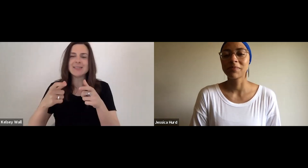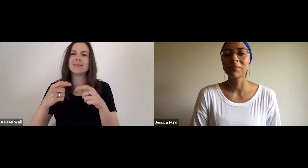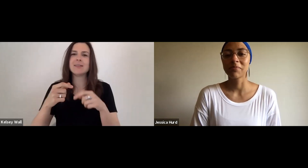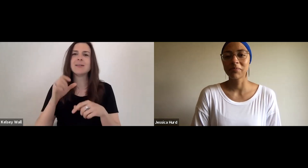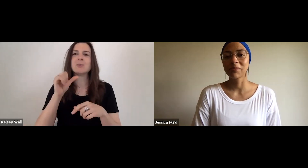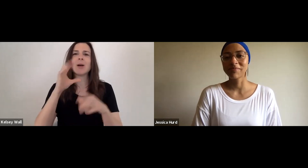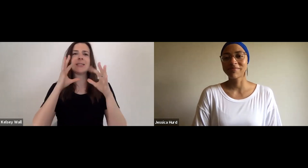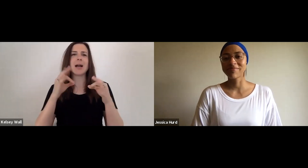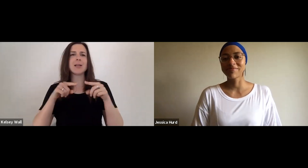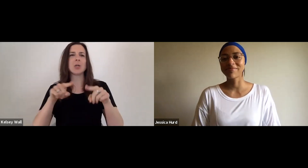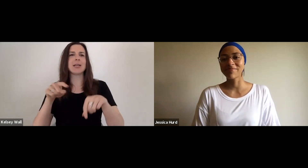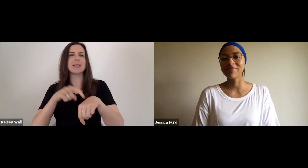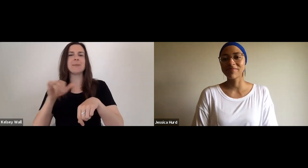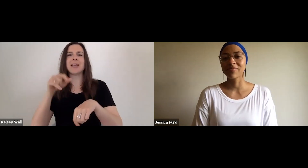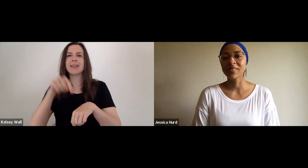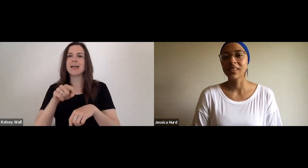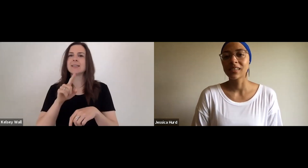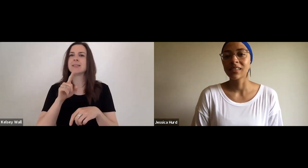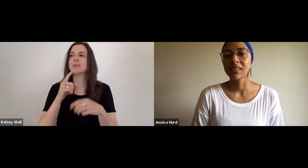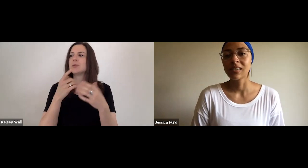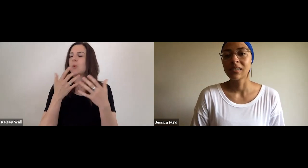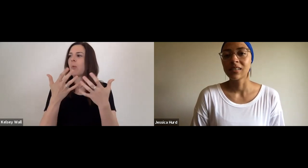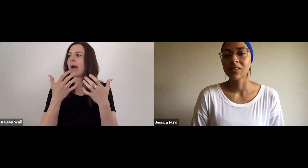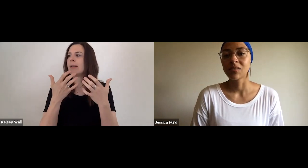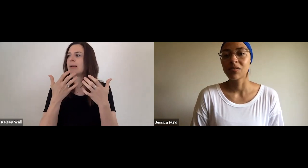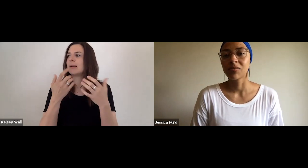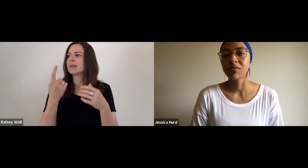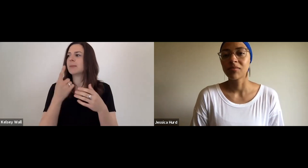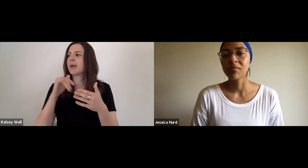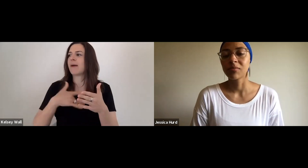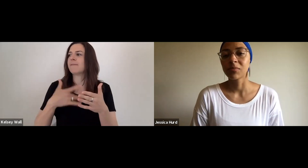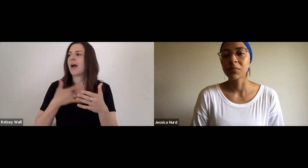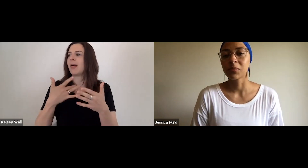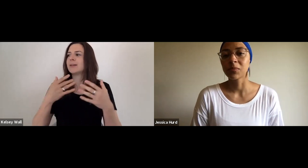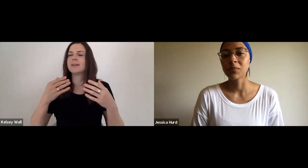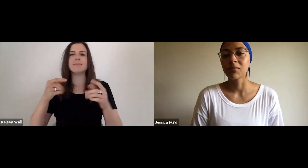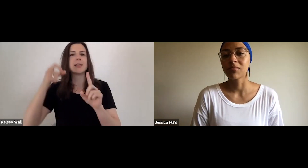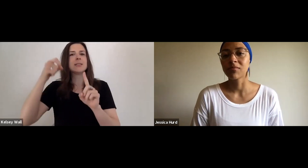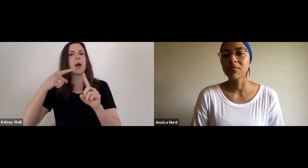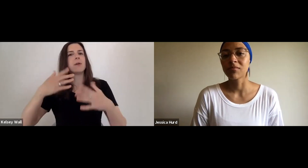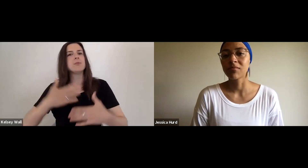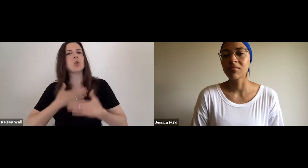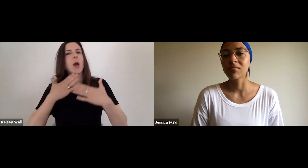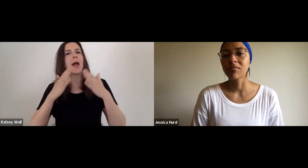bring me such happiness to see them, and so at that time, when I wanted to feel